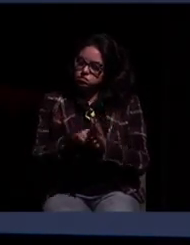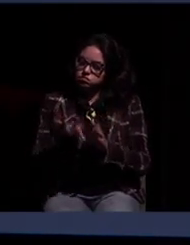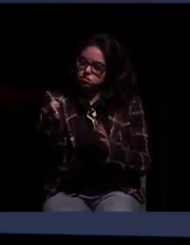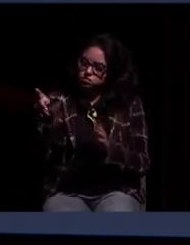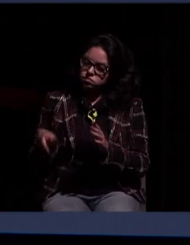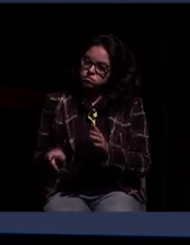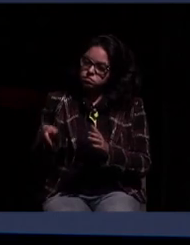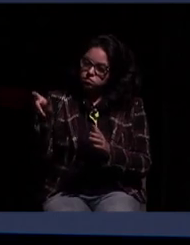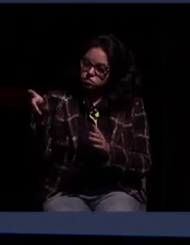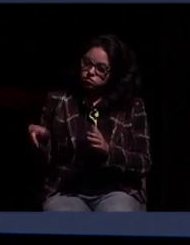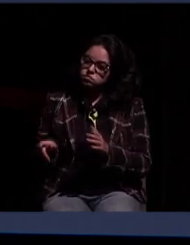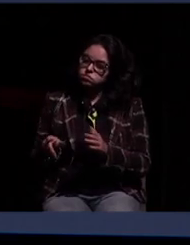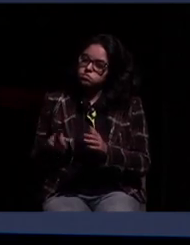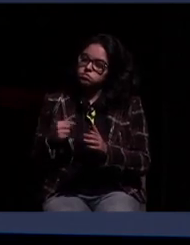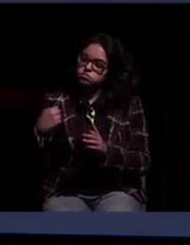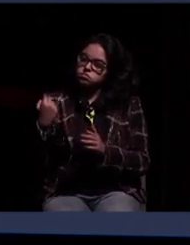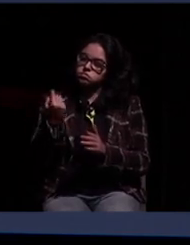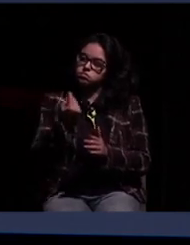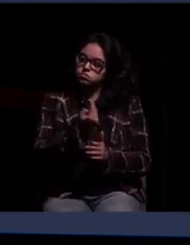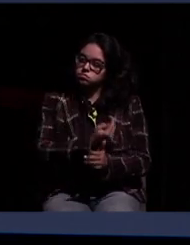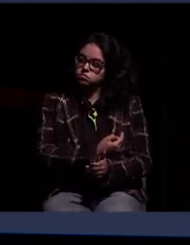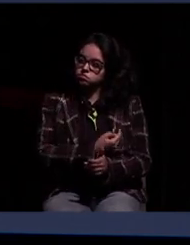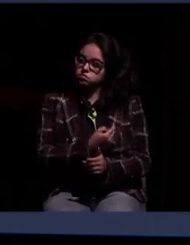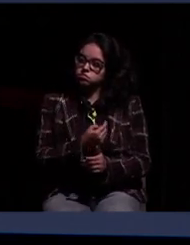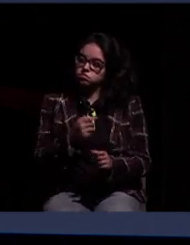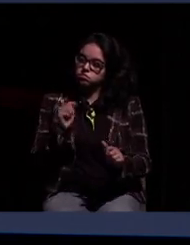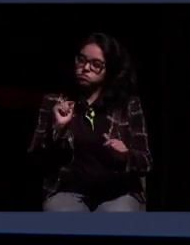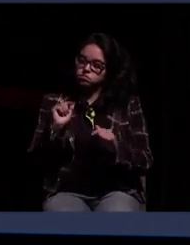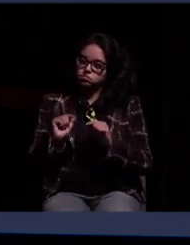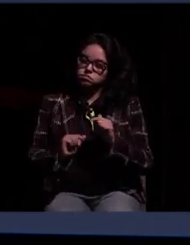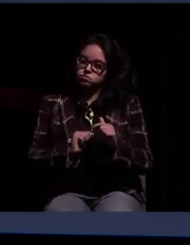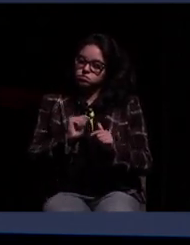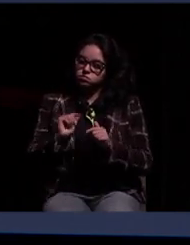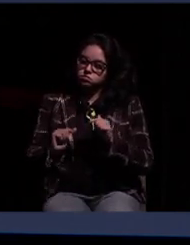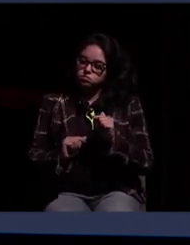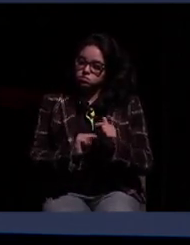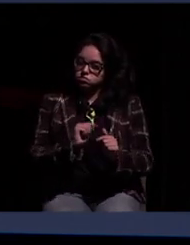we will be working with